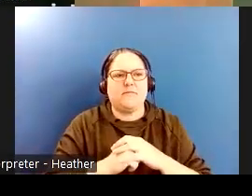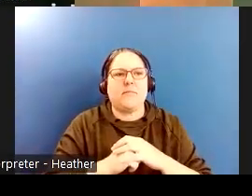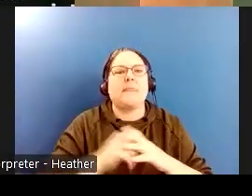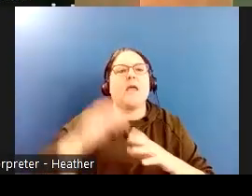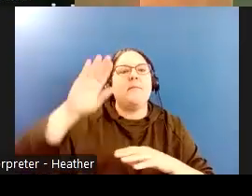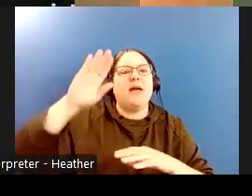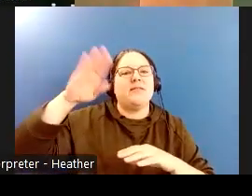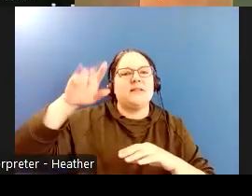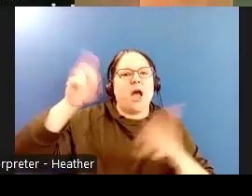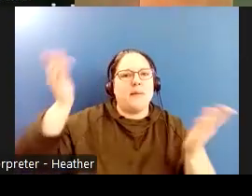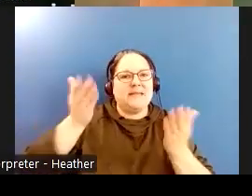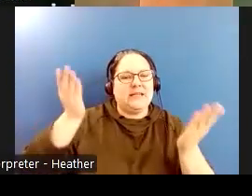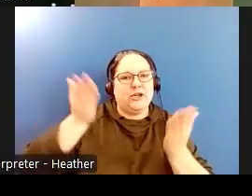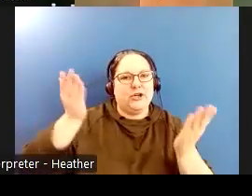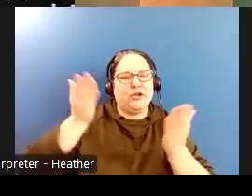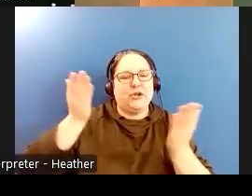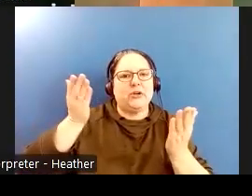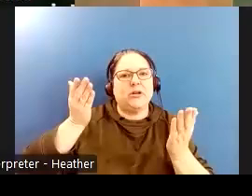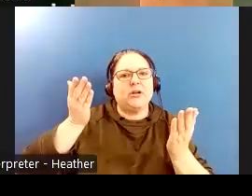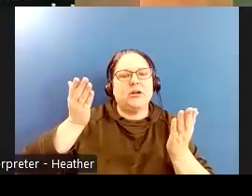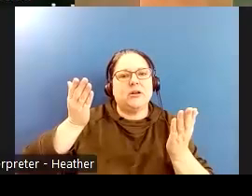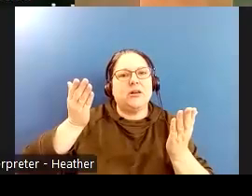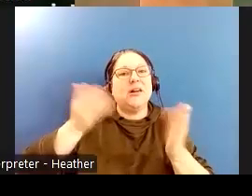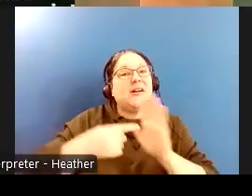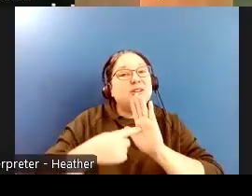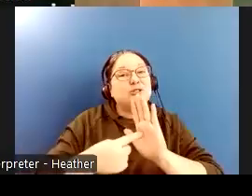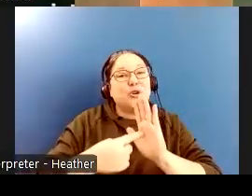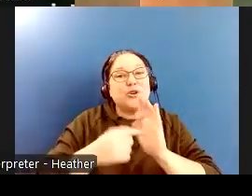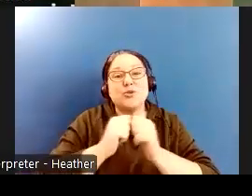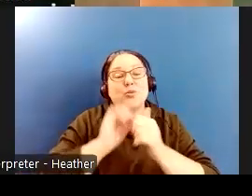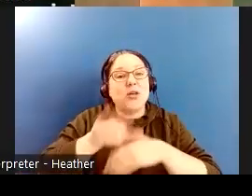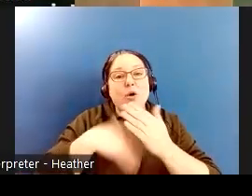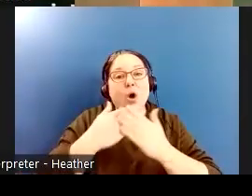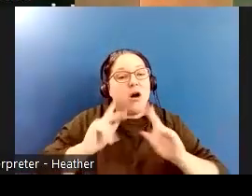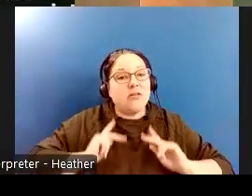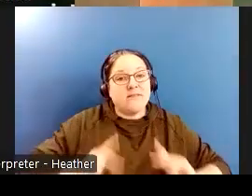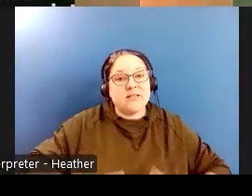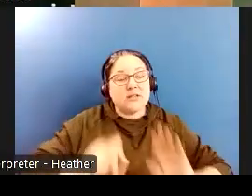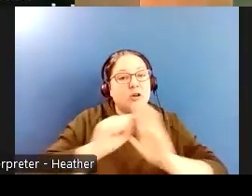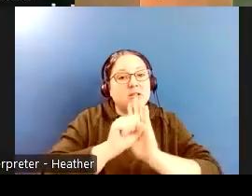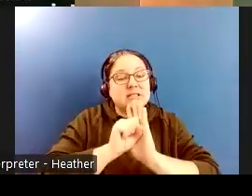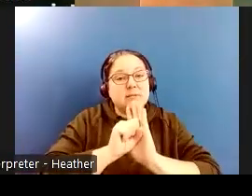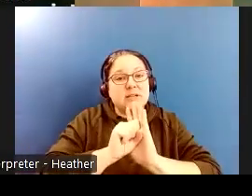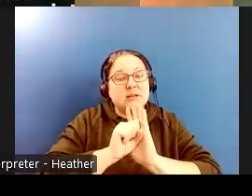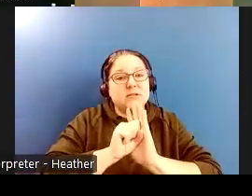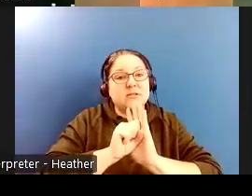over here it's going to show you that even with all these physical symptoms you know let's say